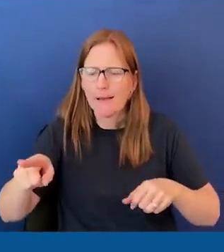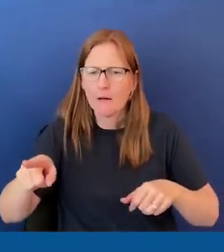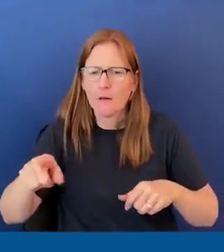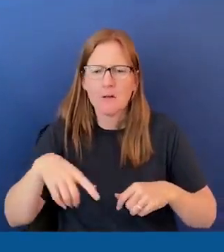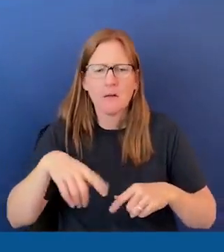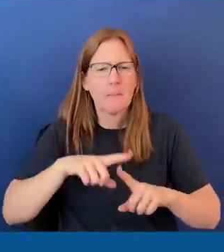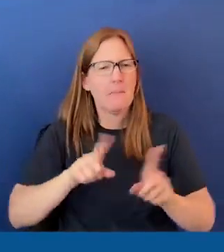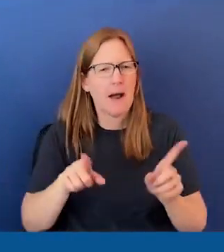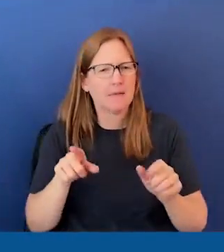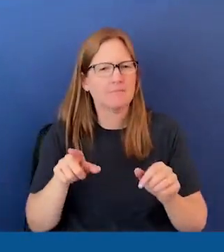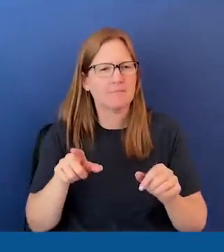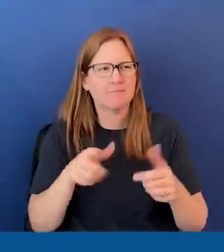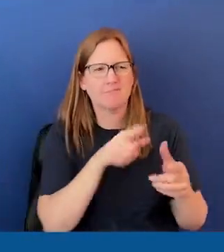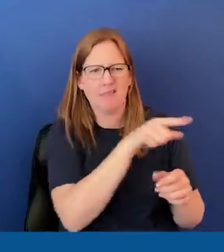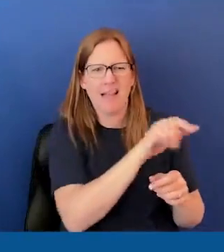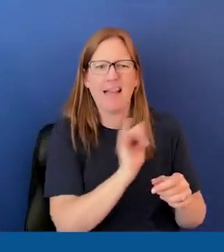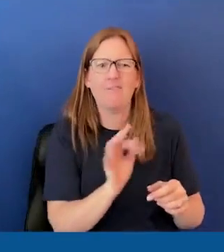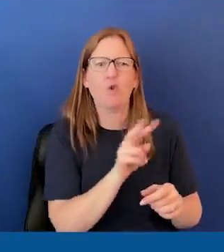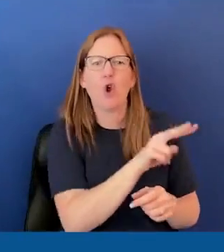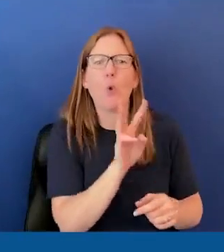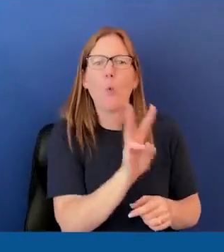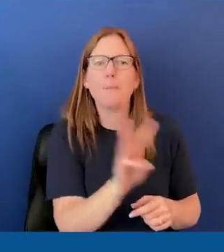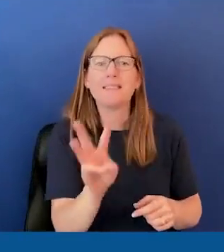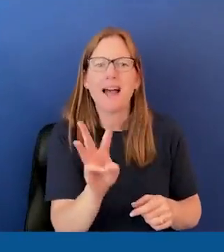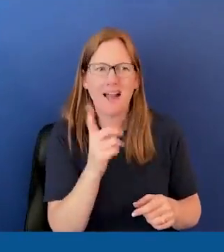But it is on the ACL website for this prize competition.